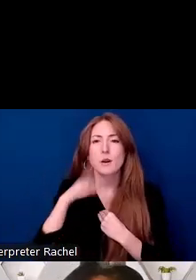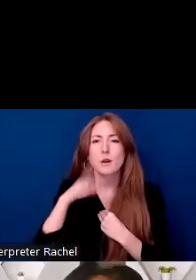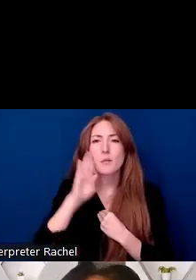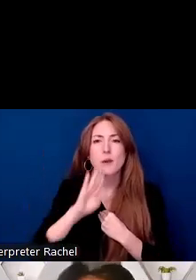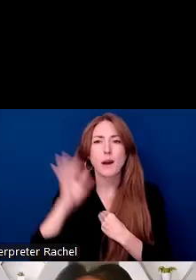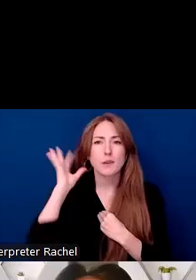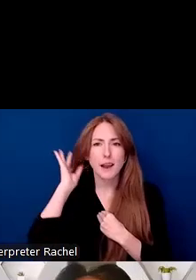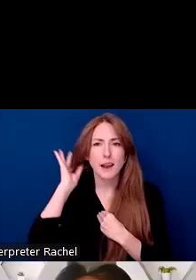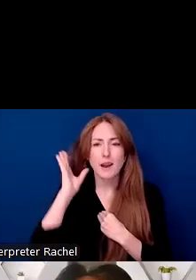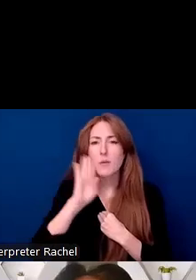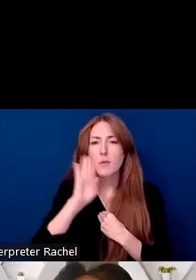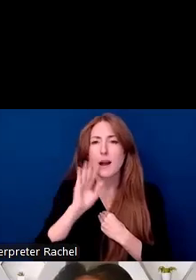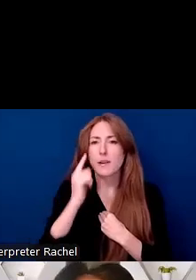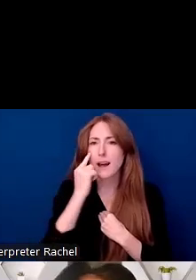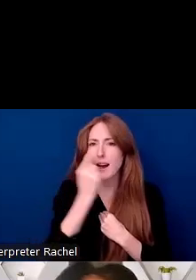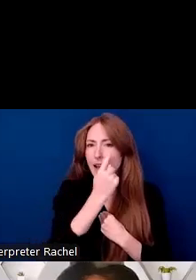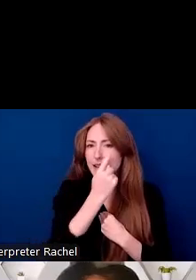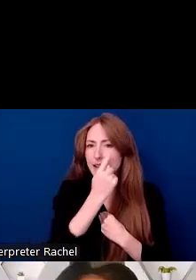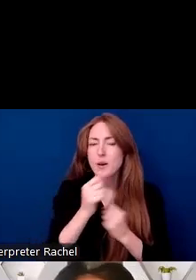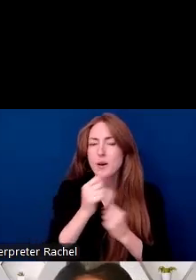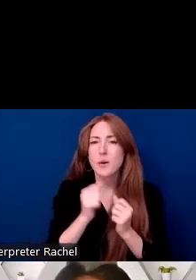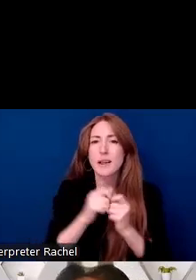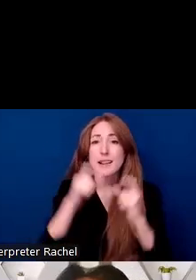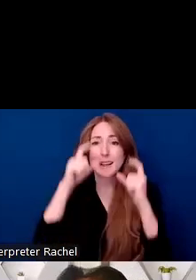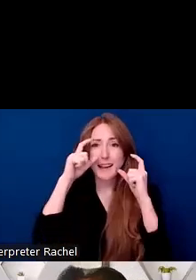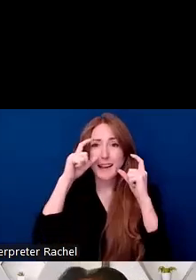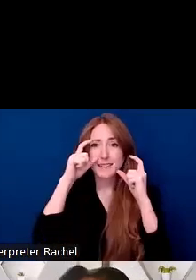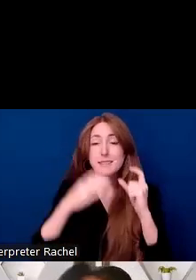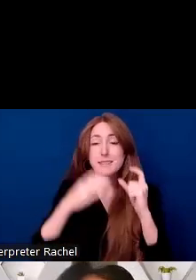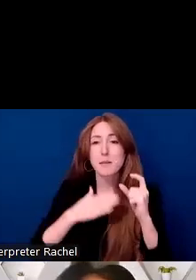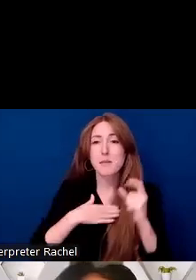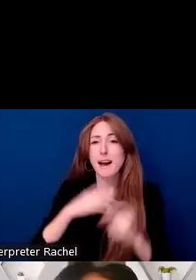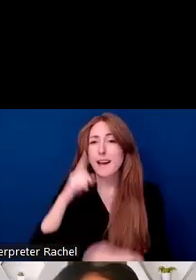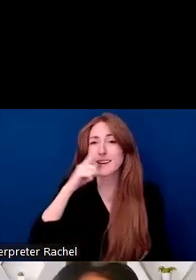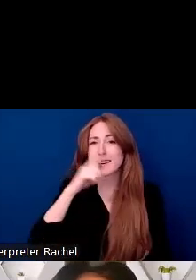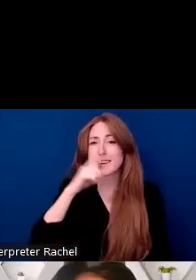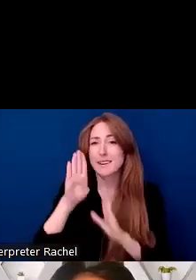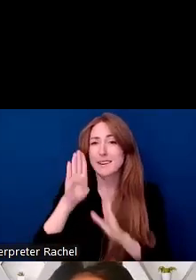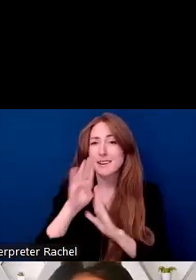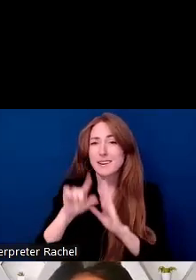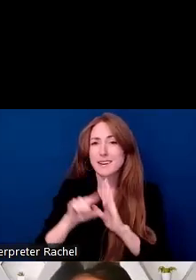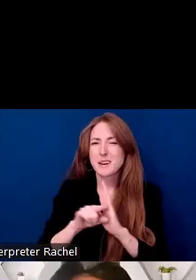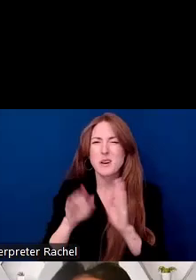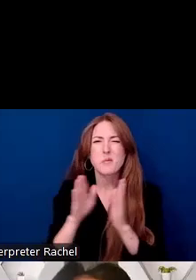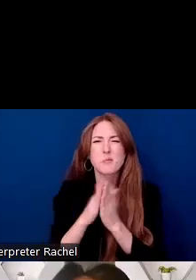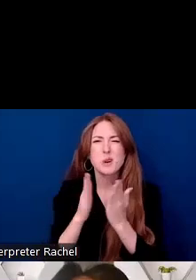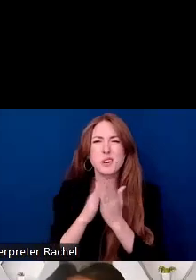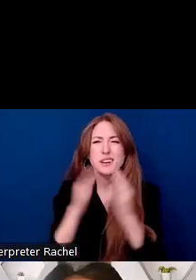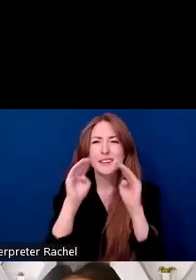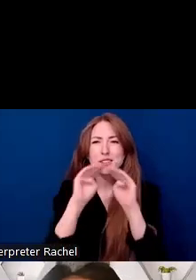with virtual background of bookshelves. So today I will present a systematic review with